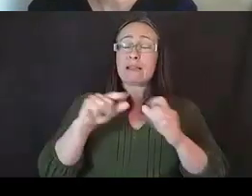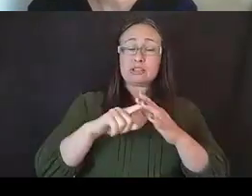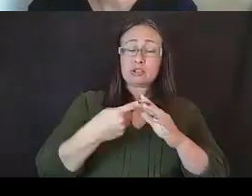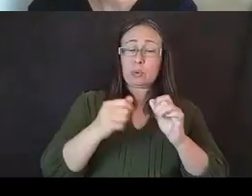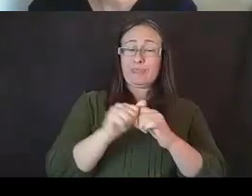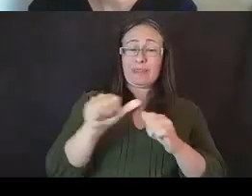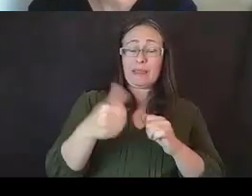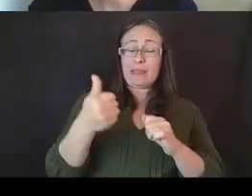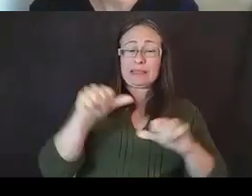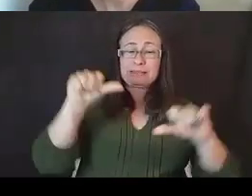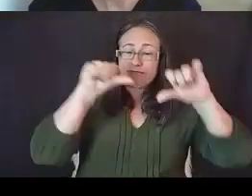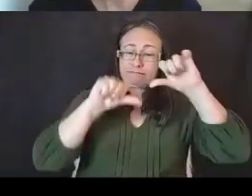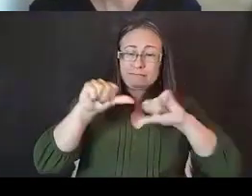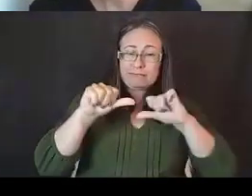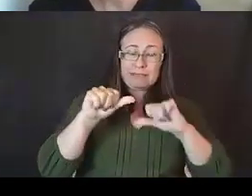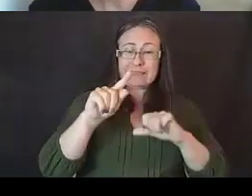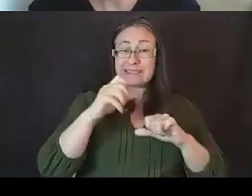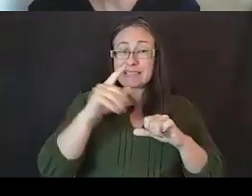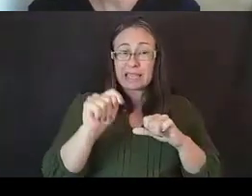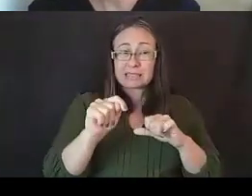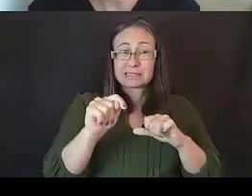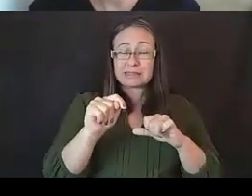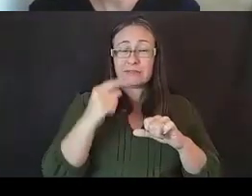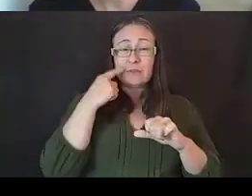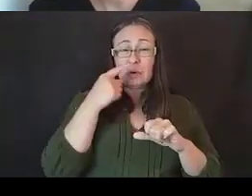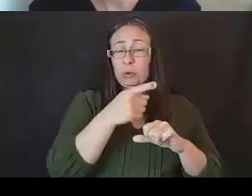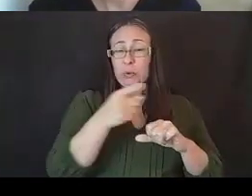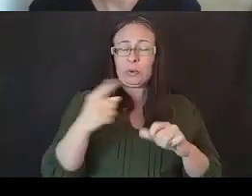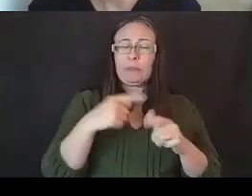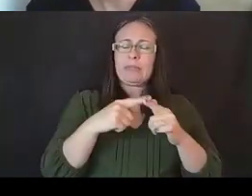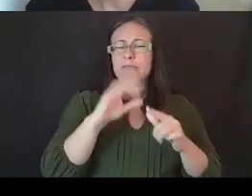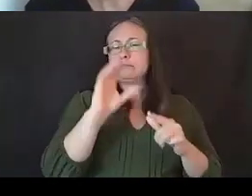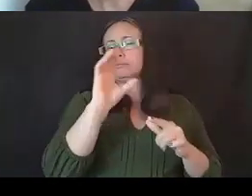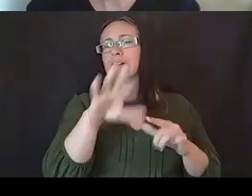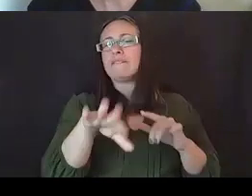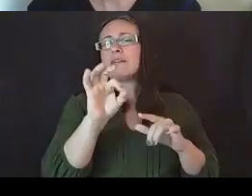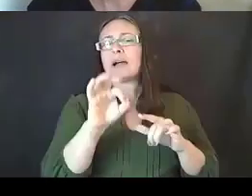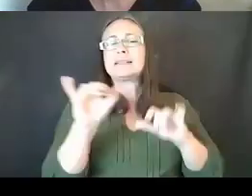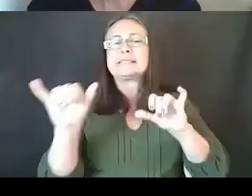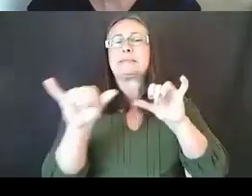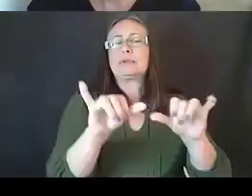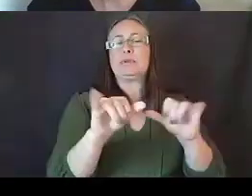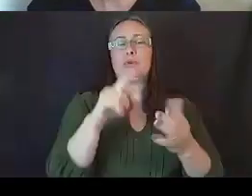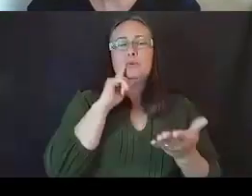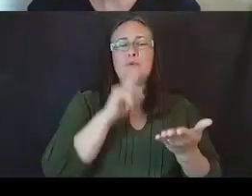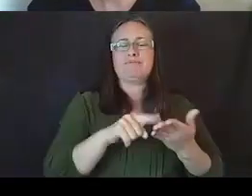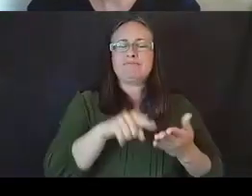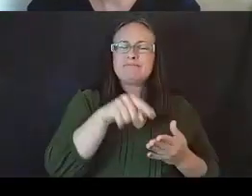that is meaningful to you, and then find similar research. This can help you figure out what project like yours